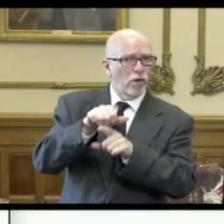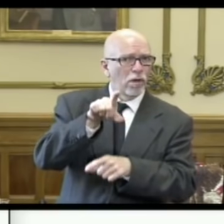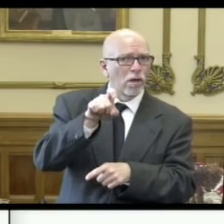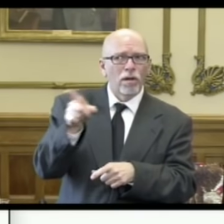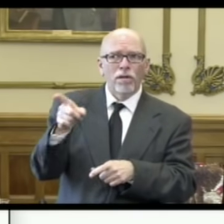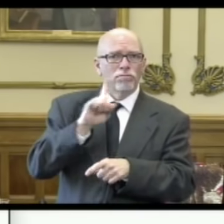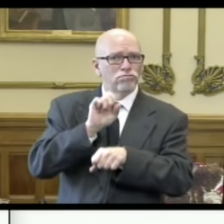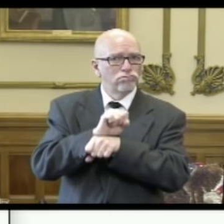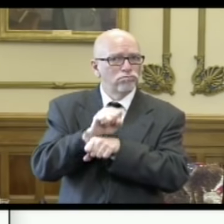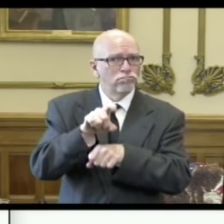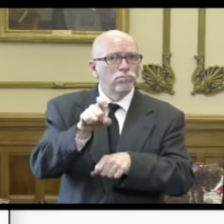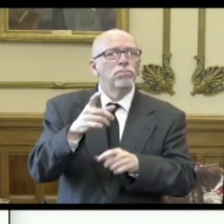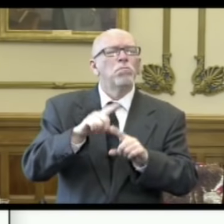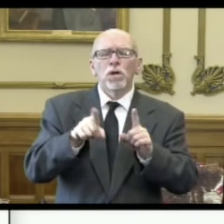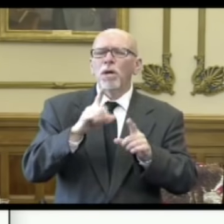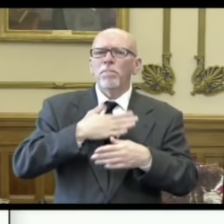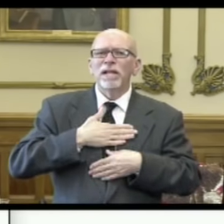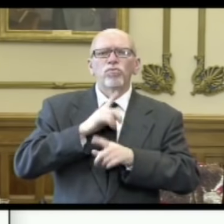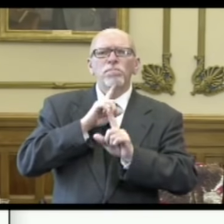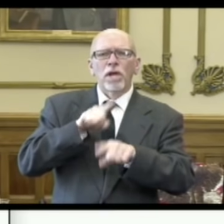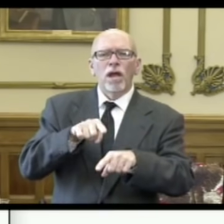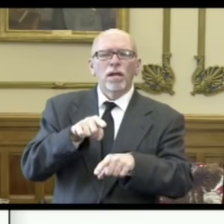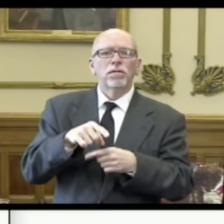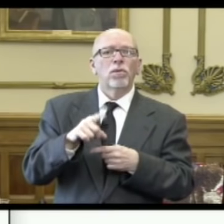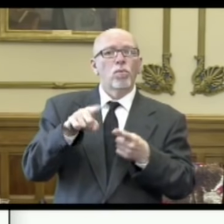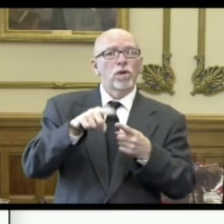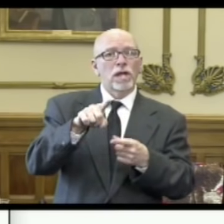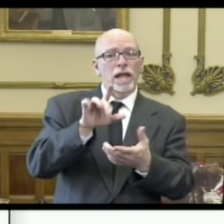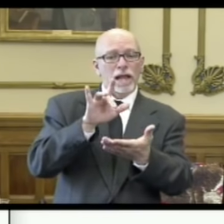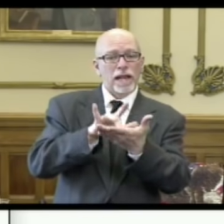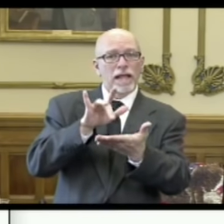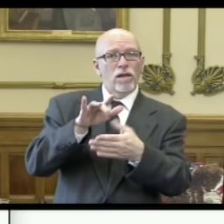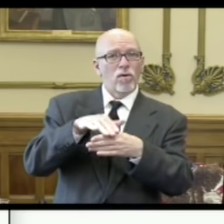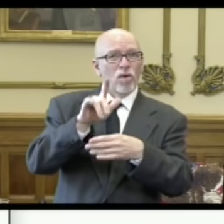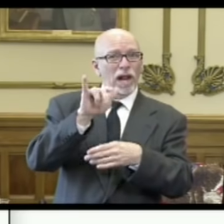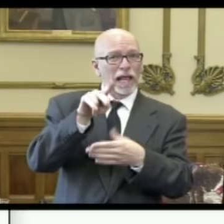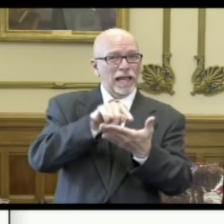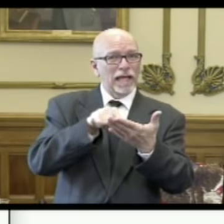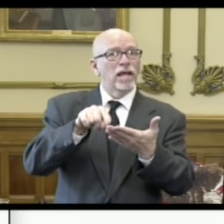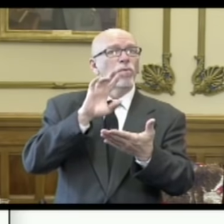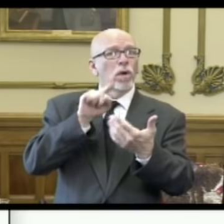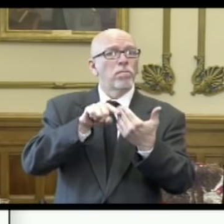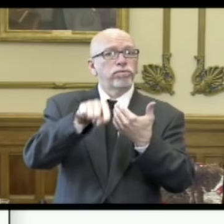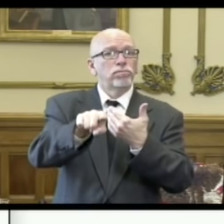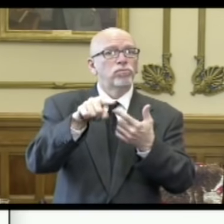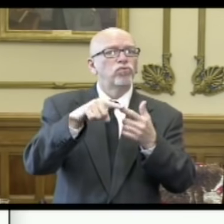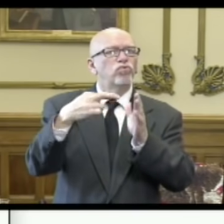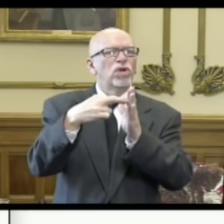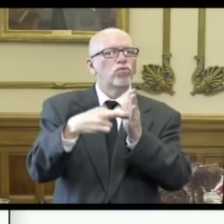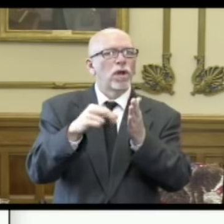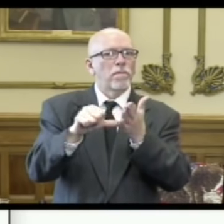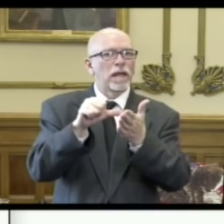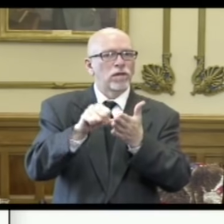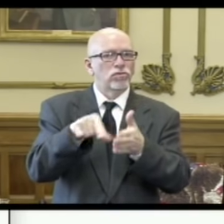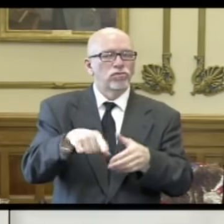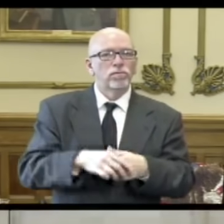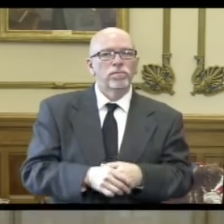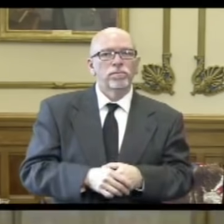EMAIL. WE UNDERSTAND THAT THIS IS NOT A COMMUNICATION THAT YOU'RE USED TO GETTING SO IT MIGHT CAUSE YOU TO QUESTION LEGIT US ME OF OF THE TEXT